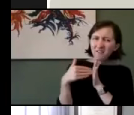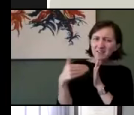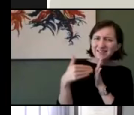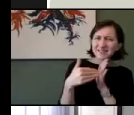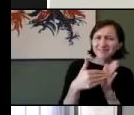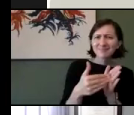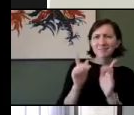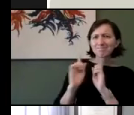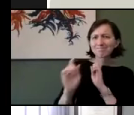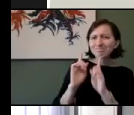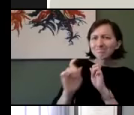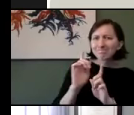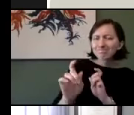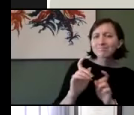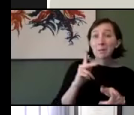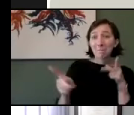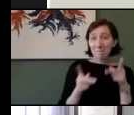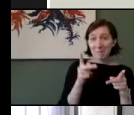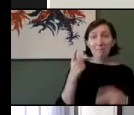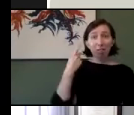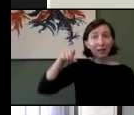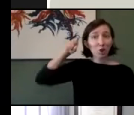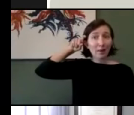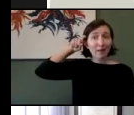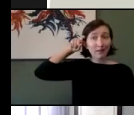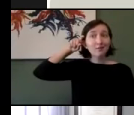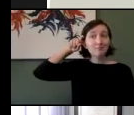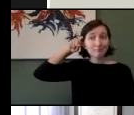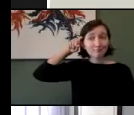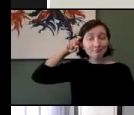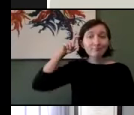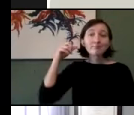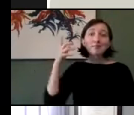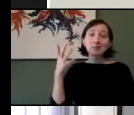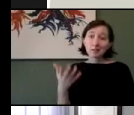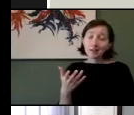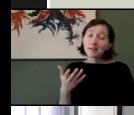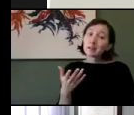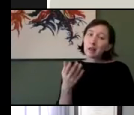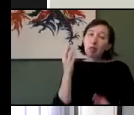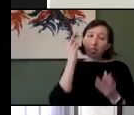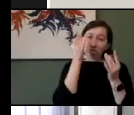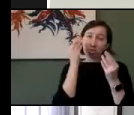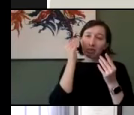There are so many folks that wear hearing aids. So considering all of that,